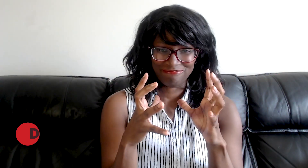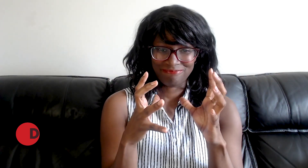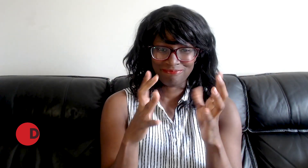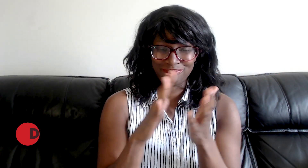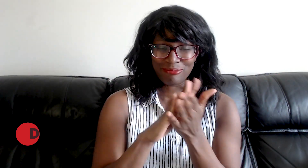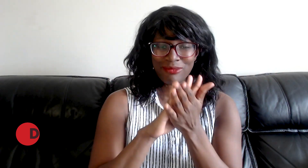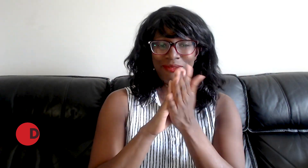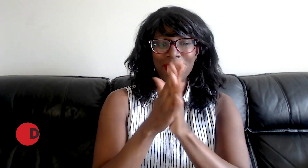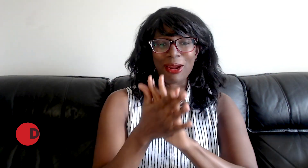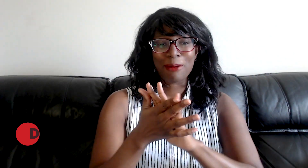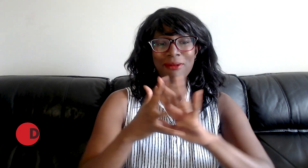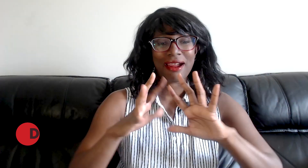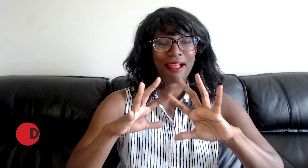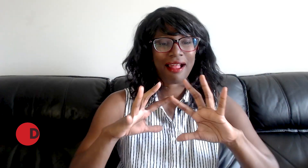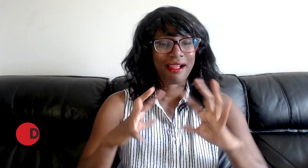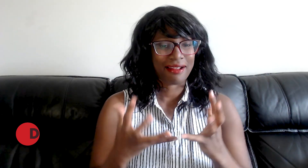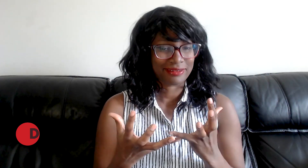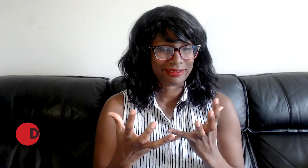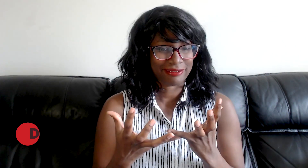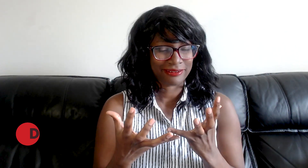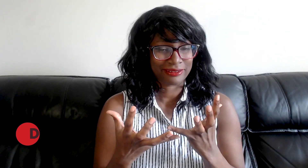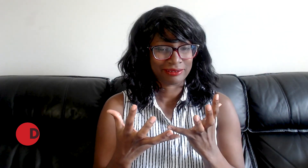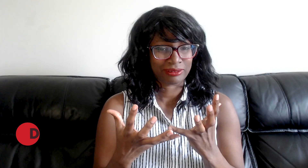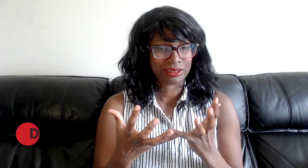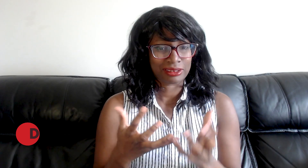to become a collective.